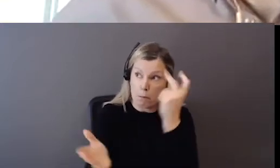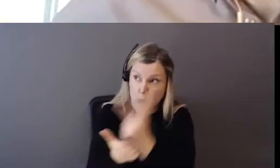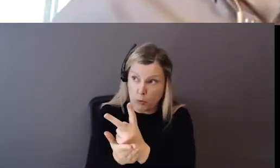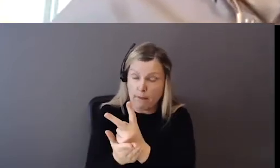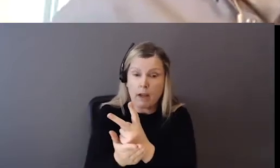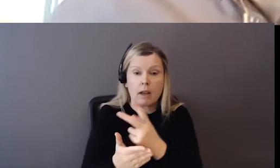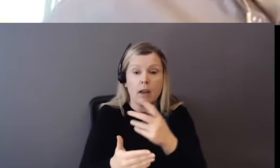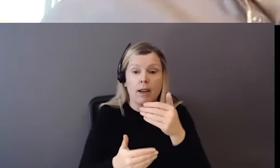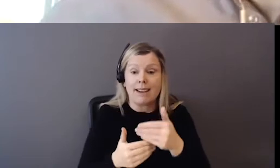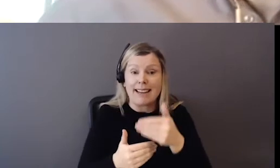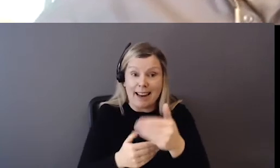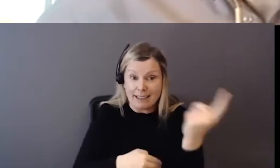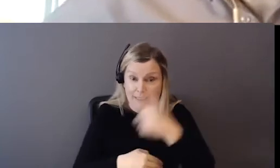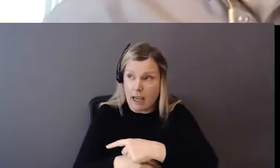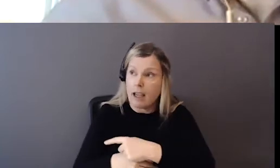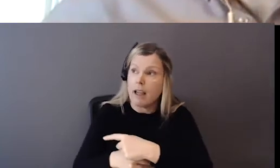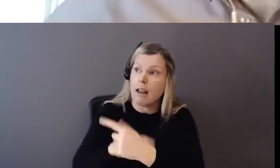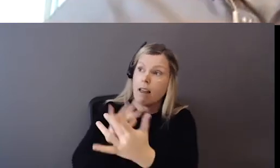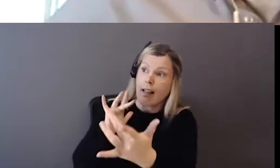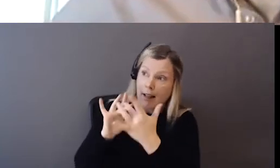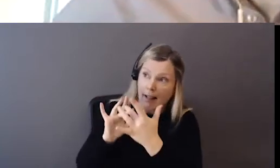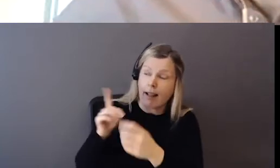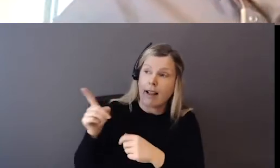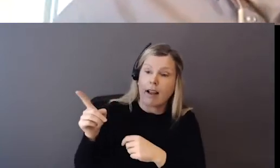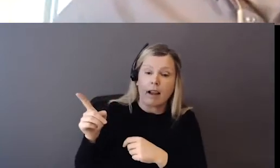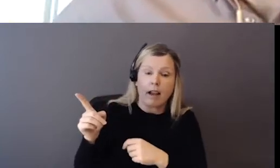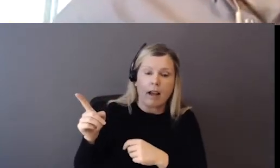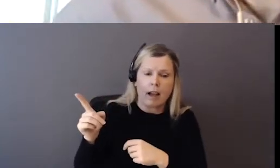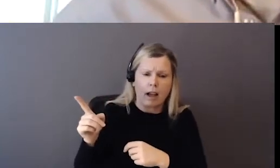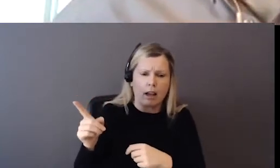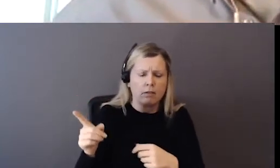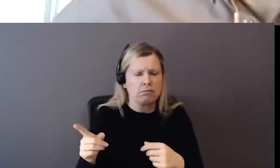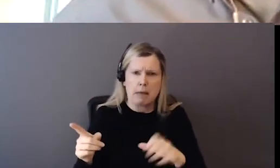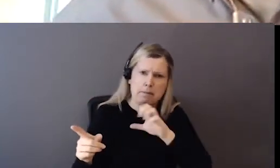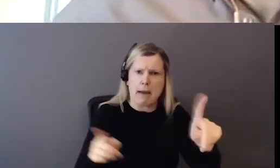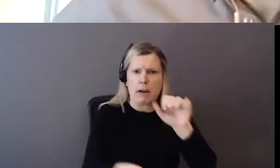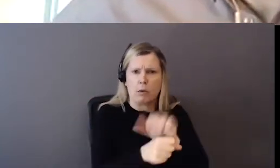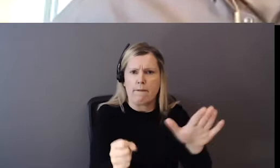from the disability insurers basically telling me I had to be back full time. So, I'd gone back for